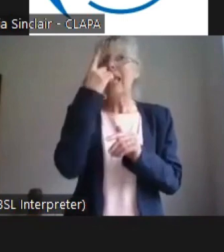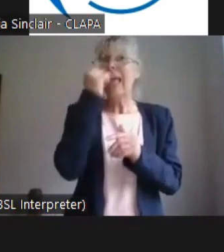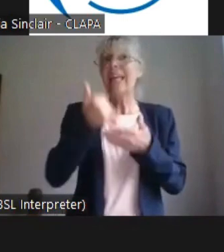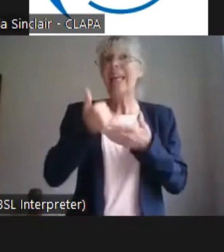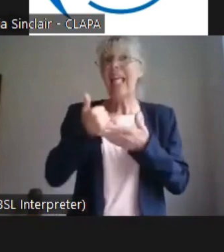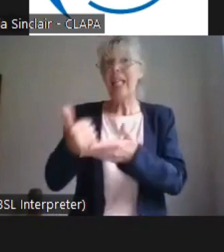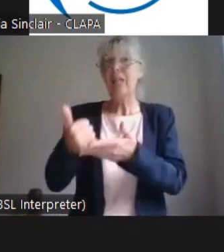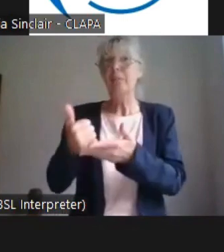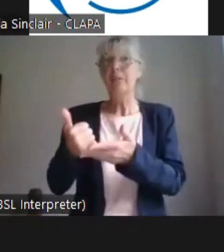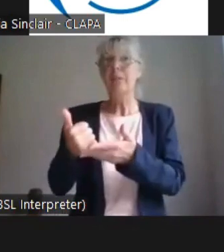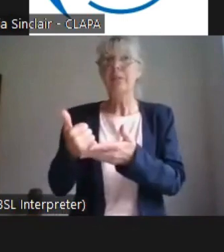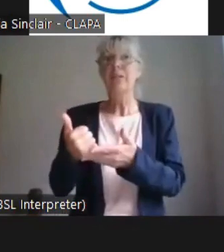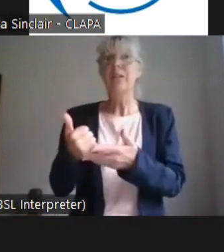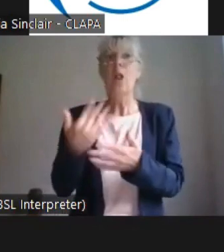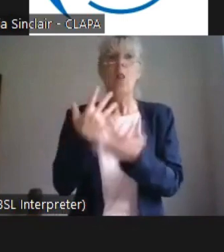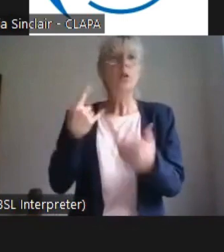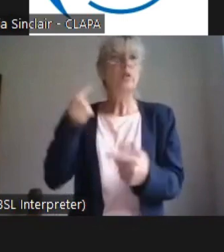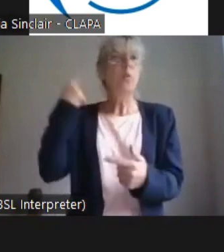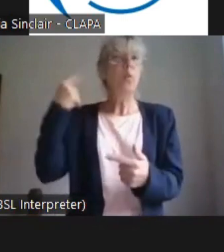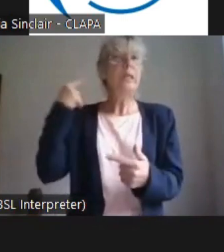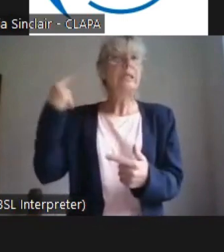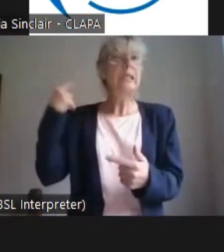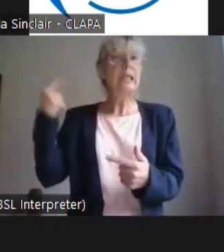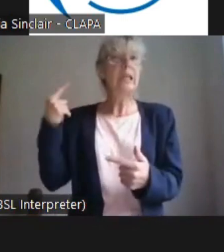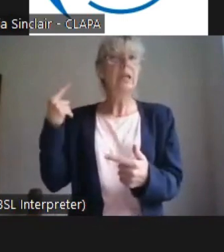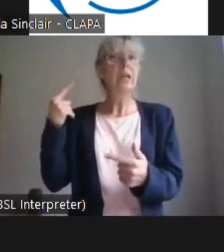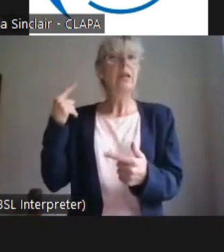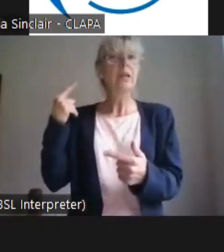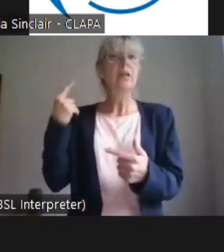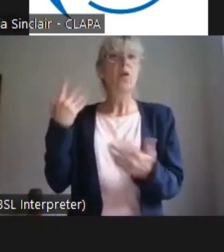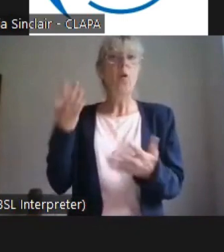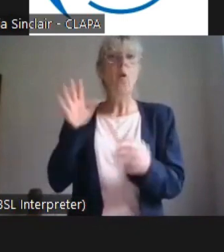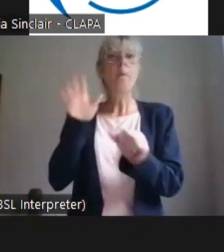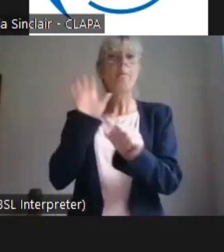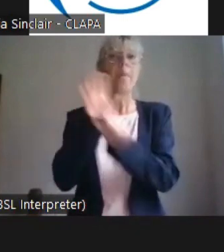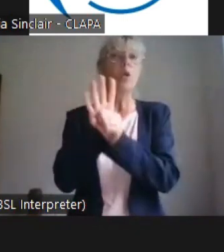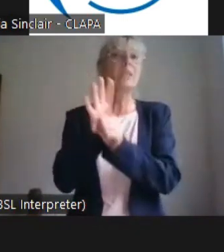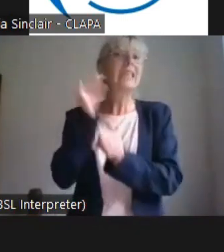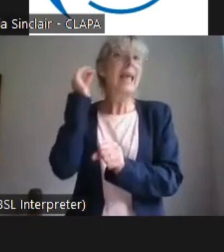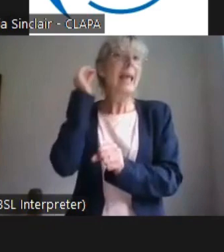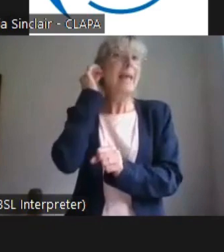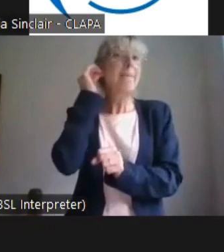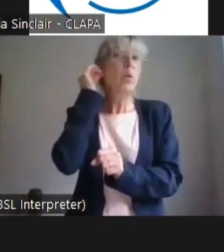whistling anything on or you've got a blocked um ear mold whatever it is um I think they yeah